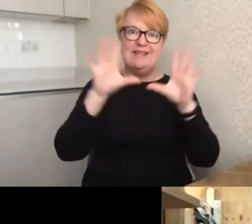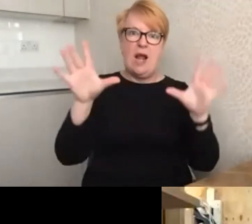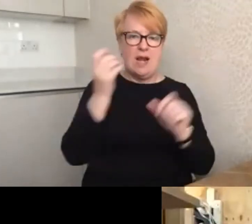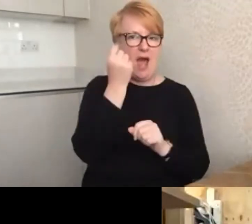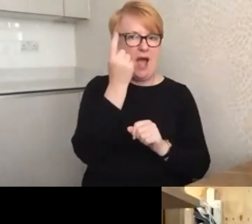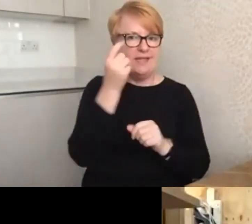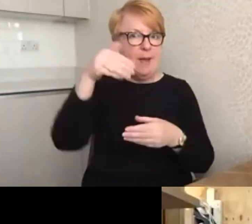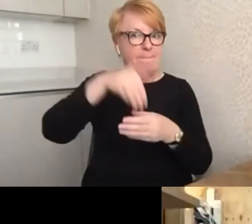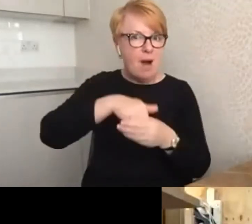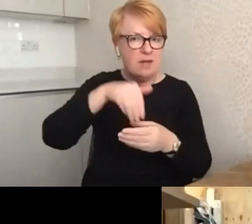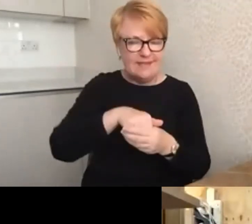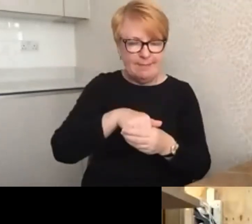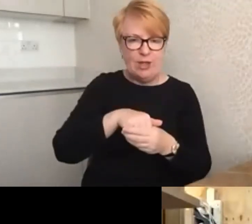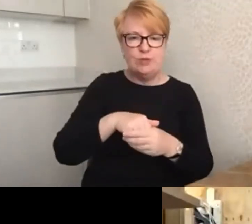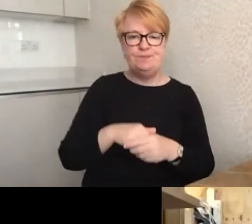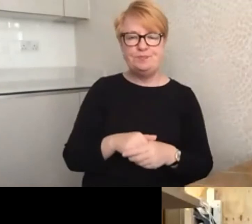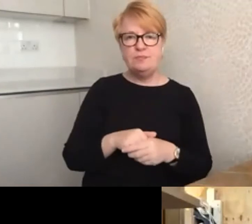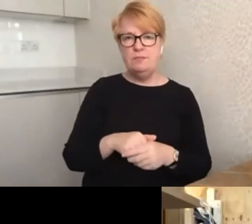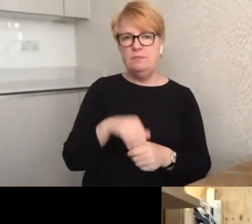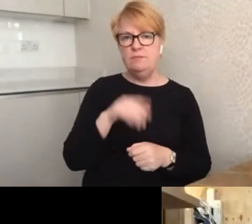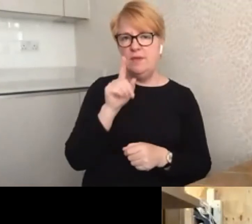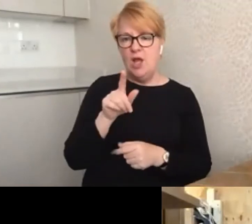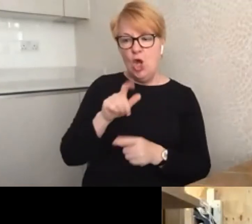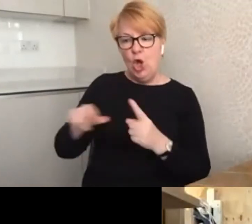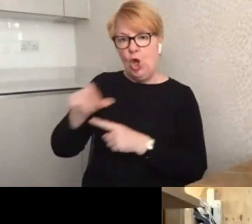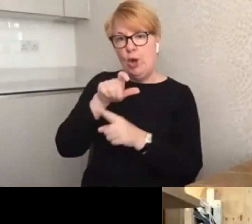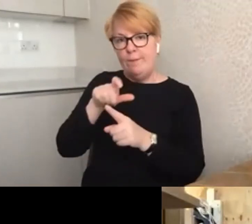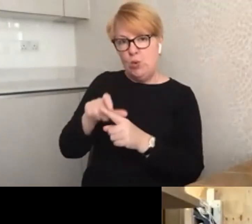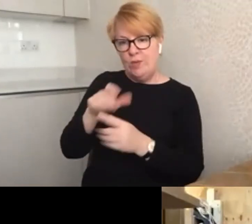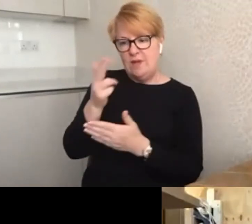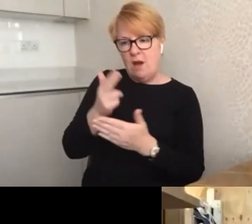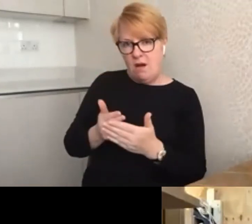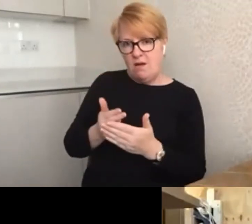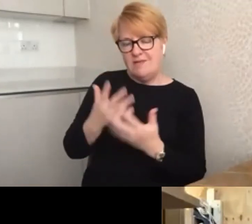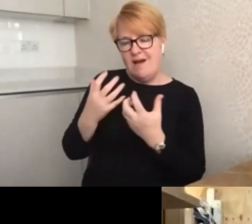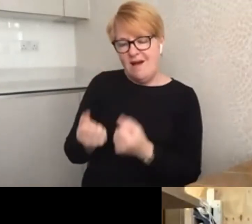But I think the community arts really has this sort of social and social practice really at